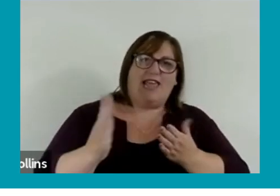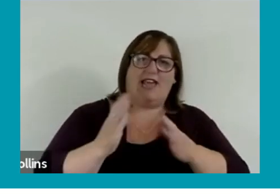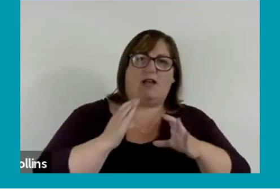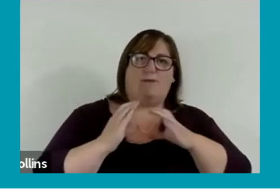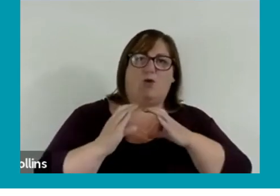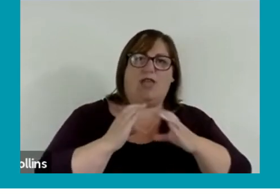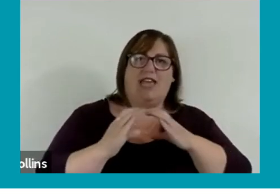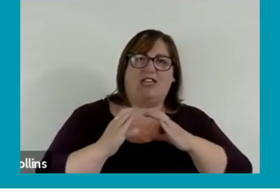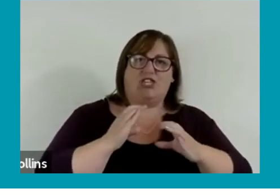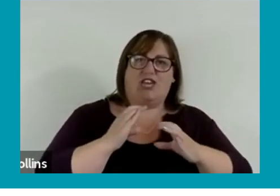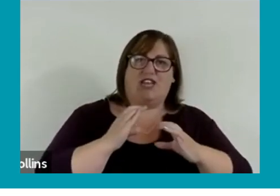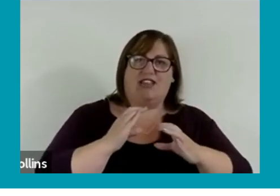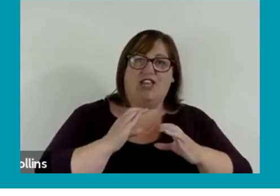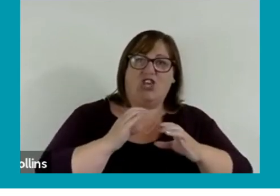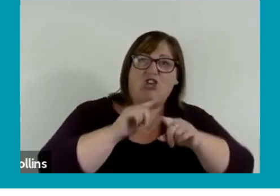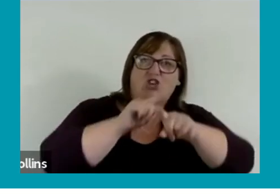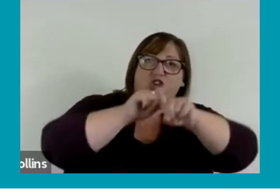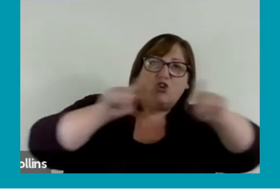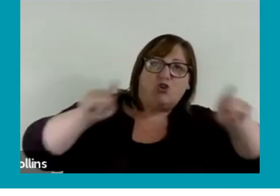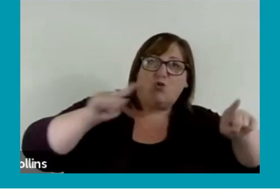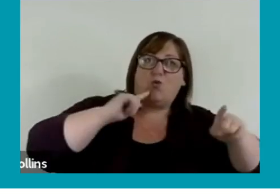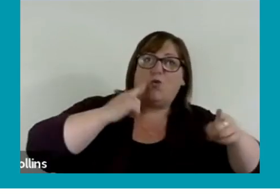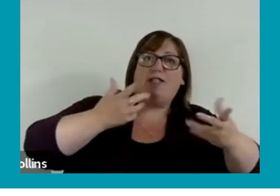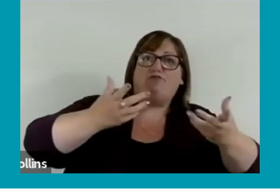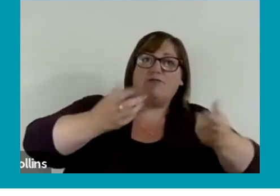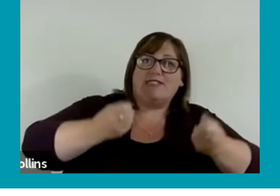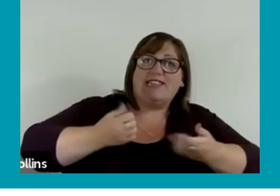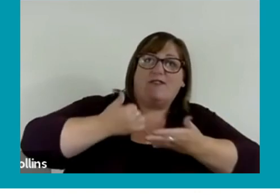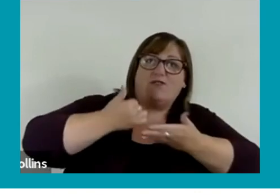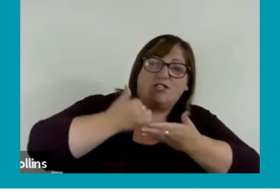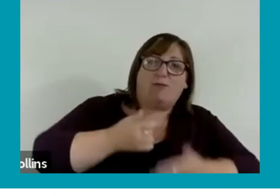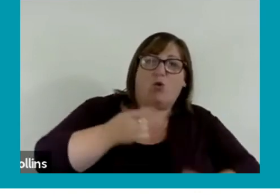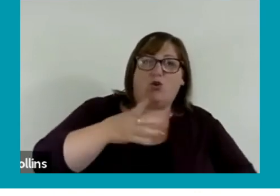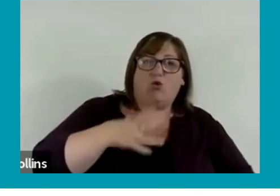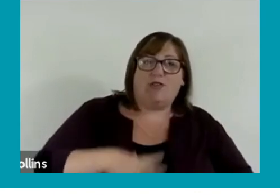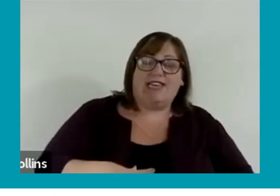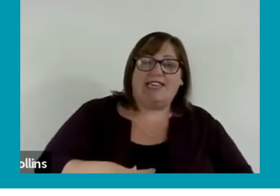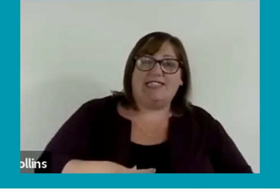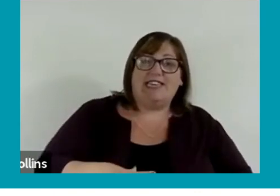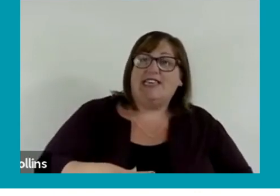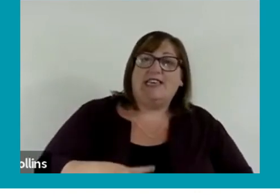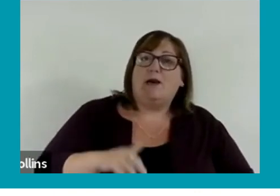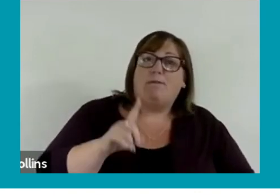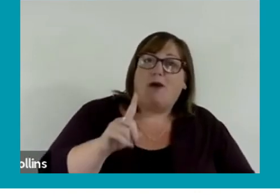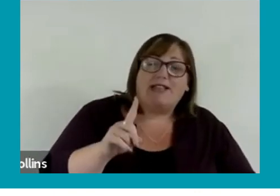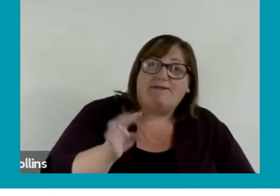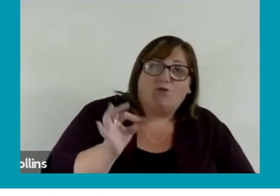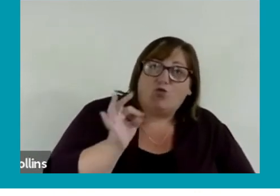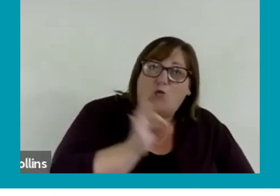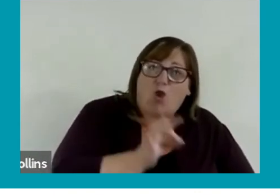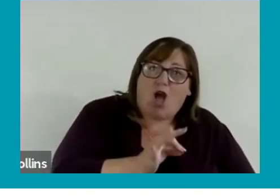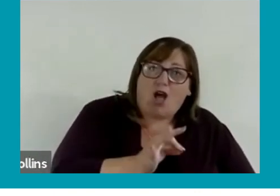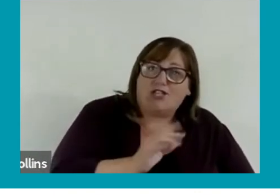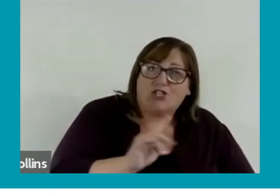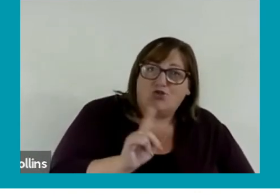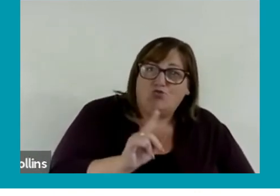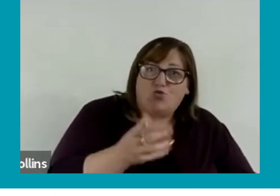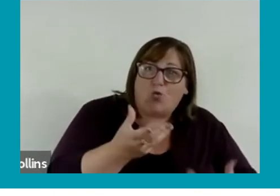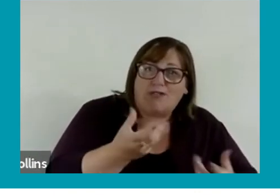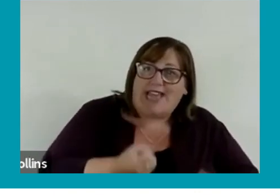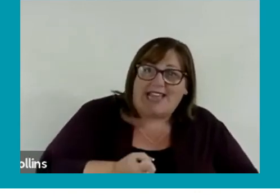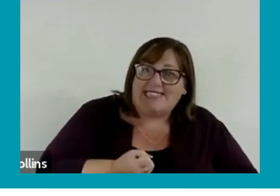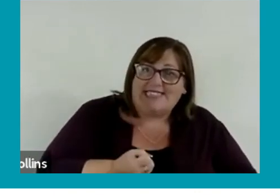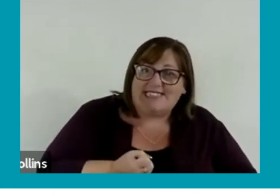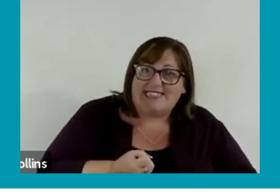goes back to what nicole says if you don't ask you don't get it we're gonna go to our questions from